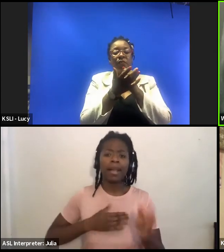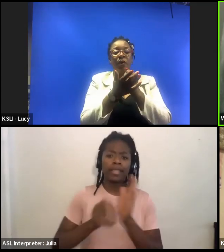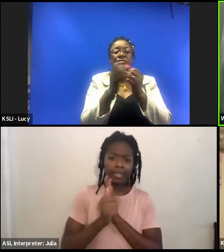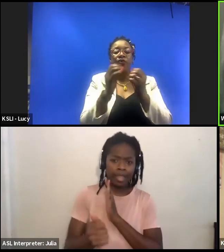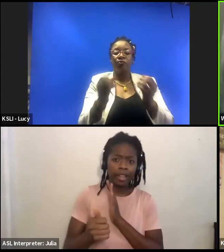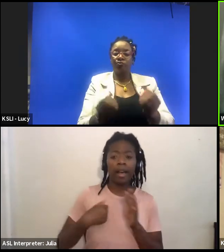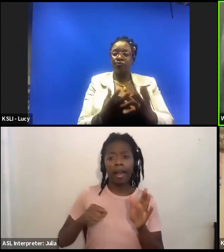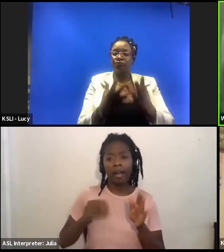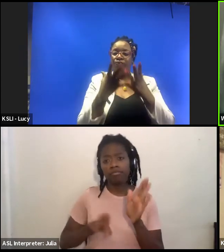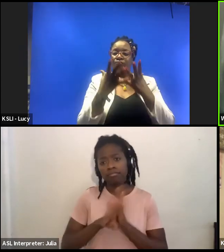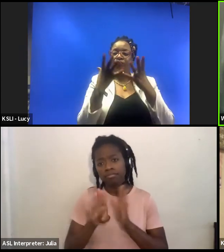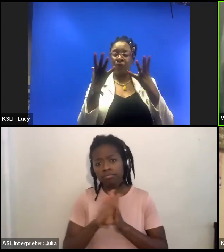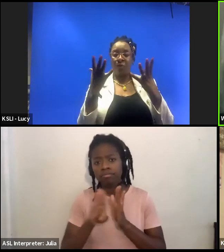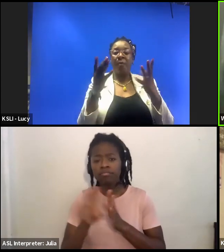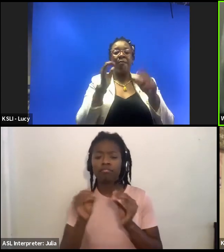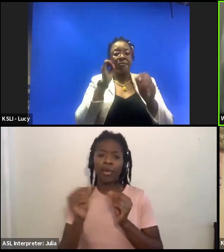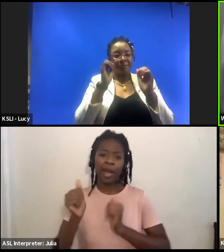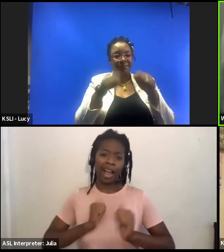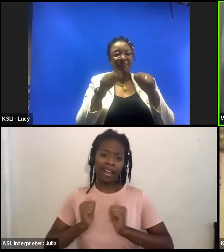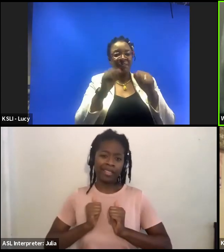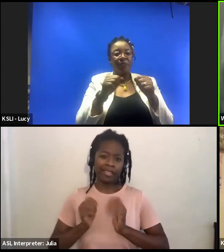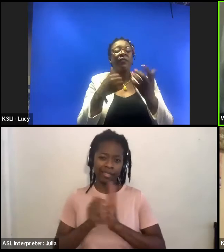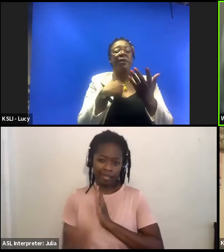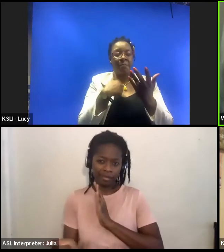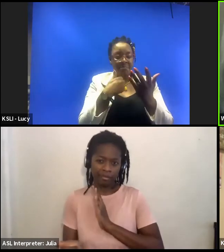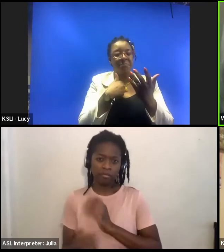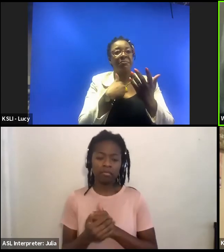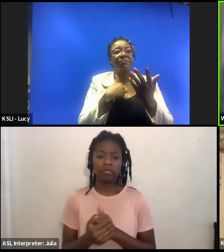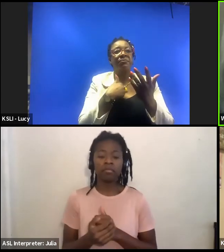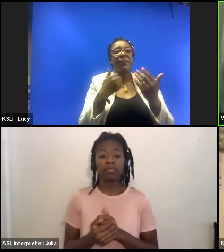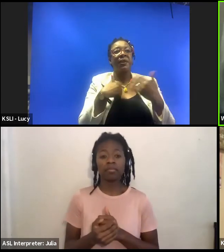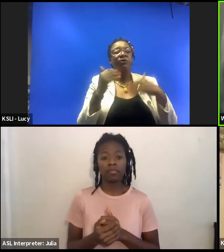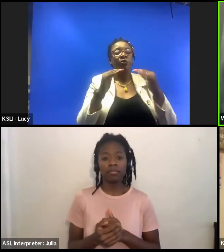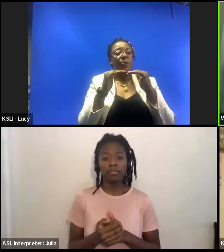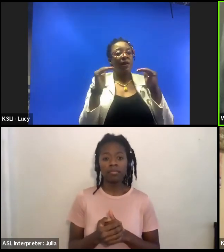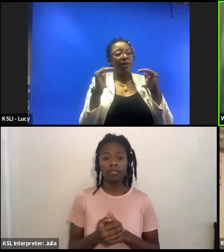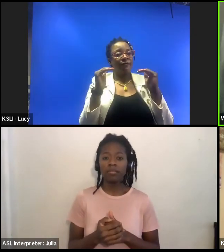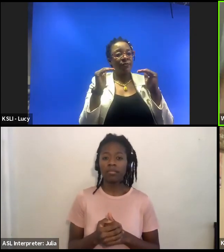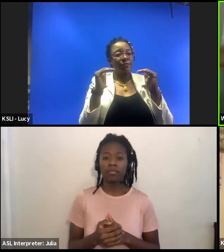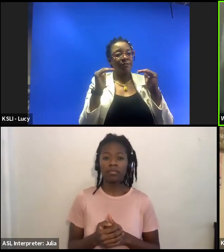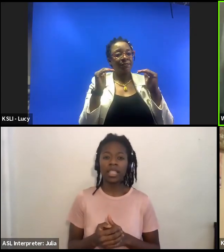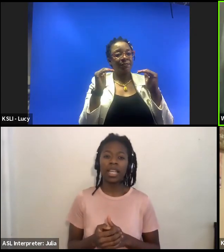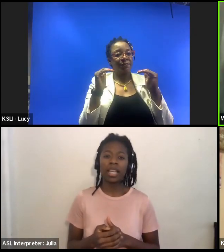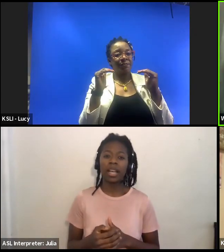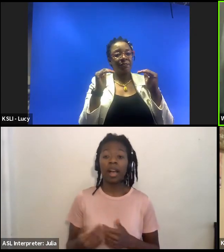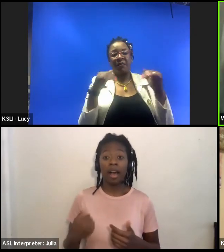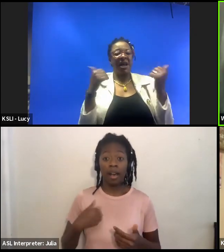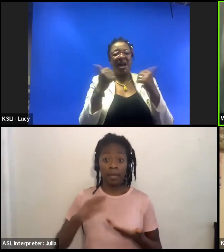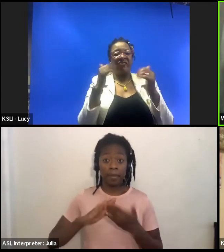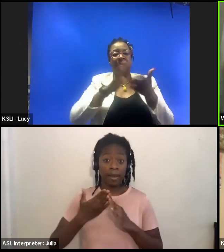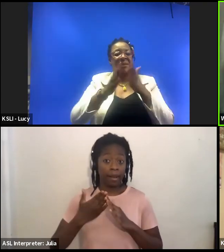Of course, I didn't like get to the level that... I didn't get to a professional level as an actor